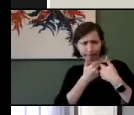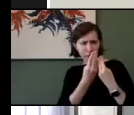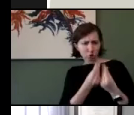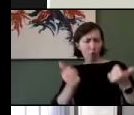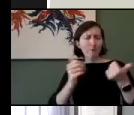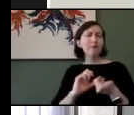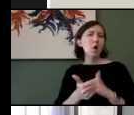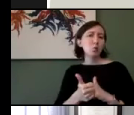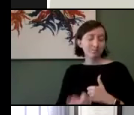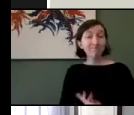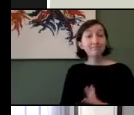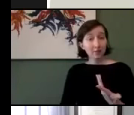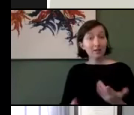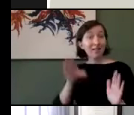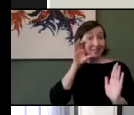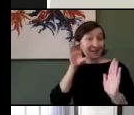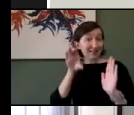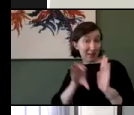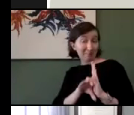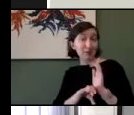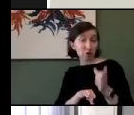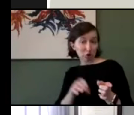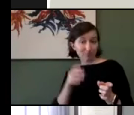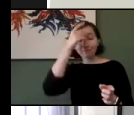We have an image here where we have folks